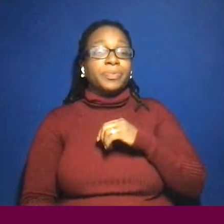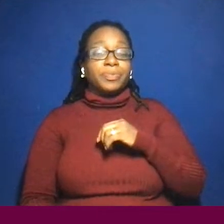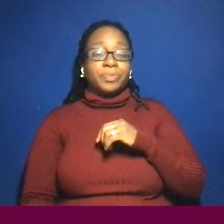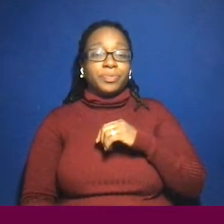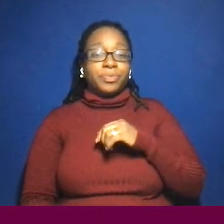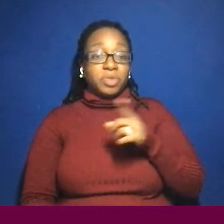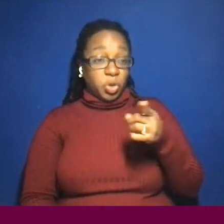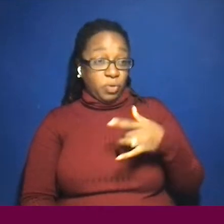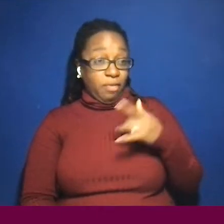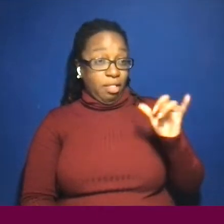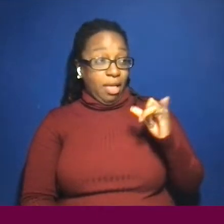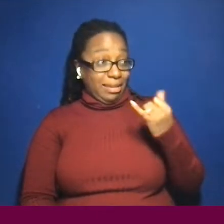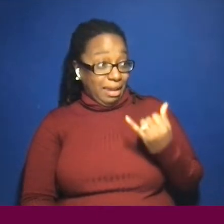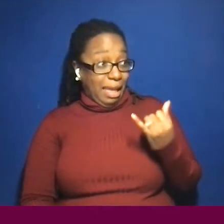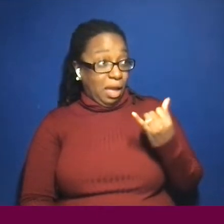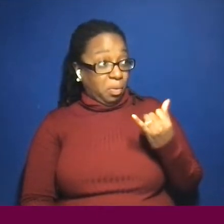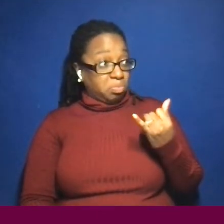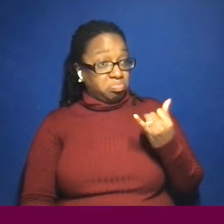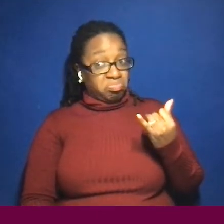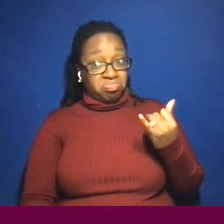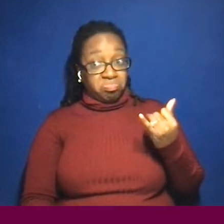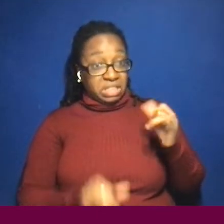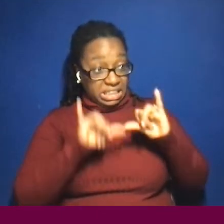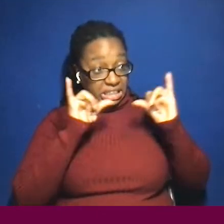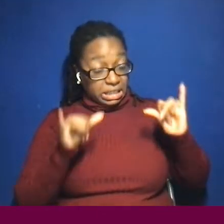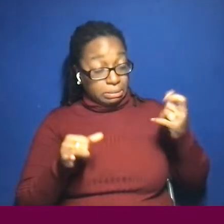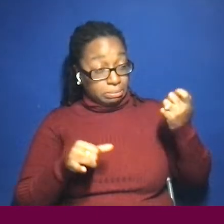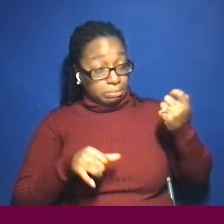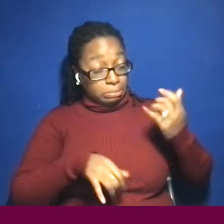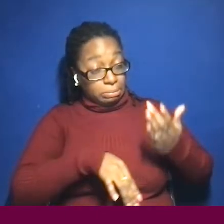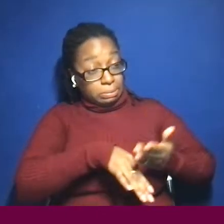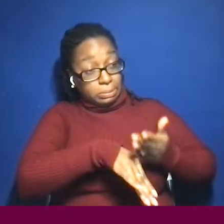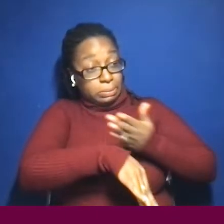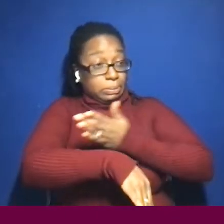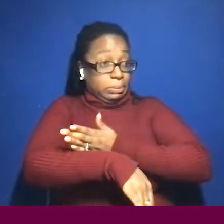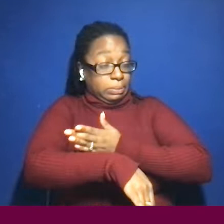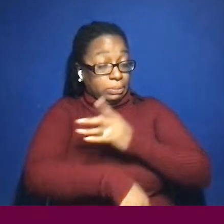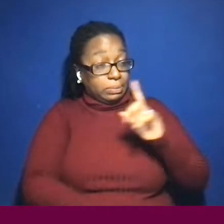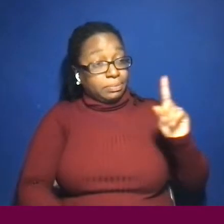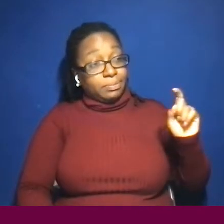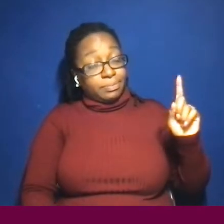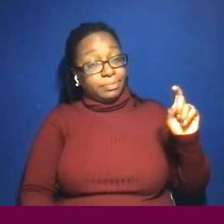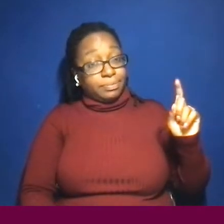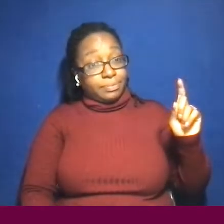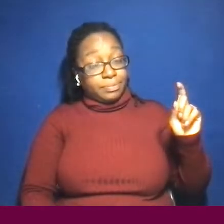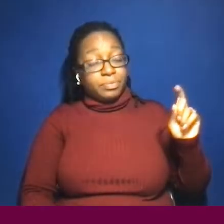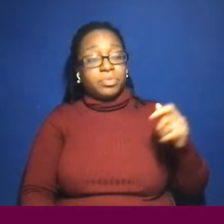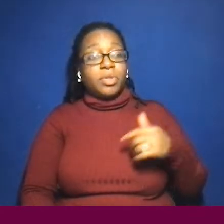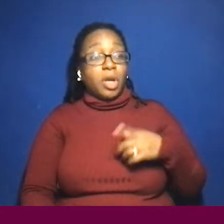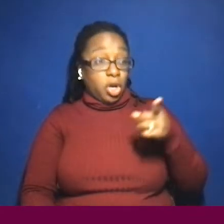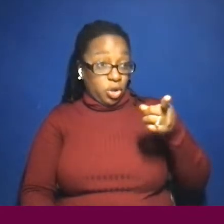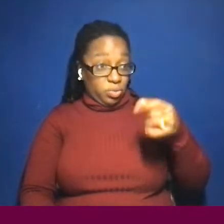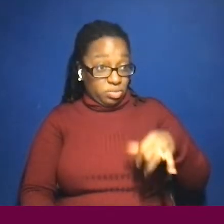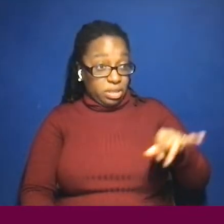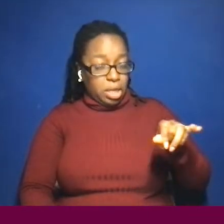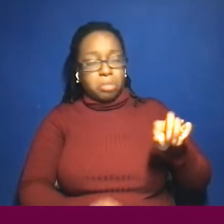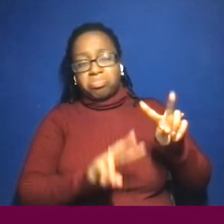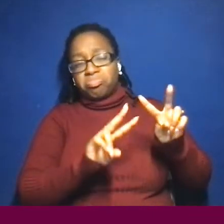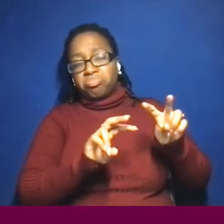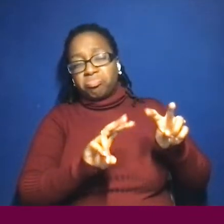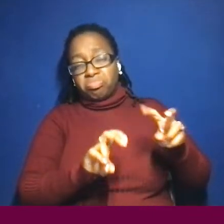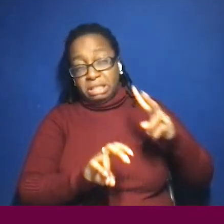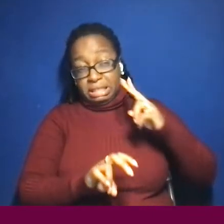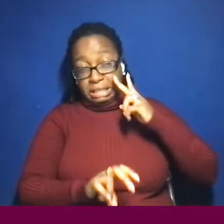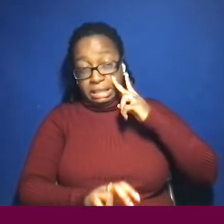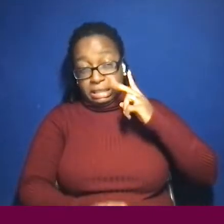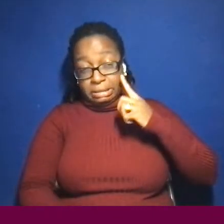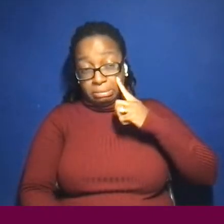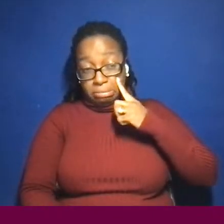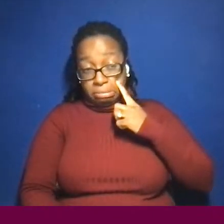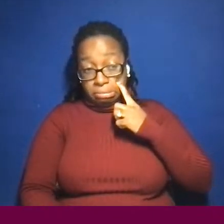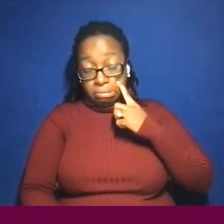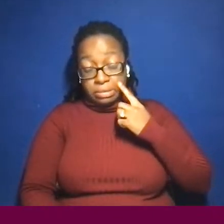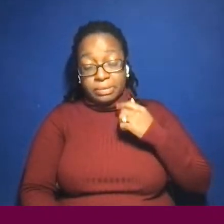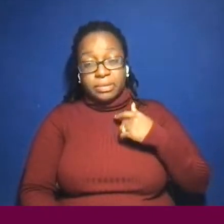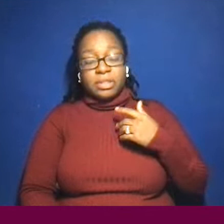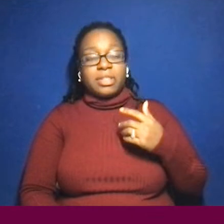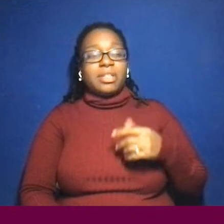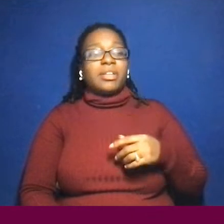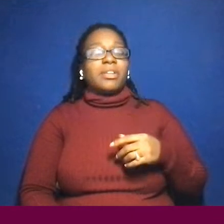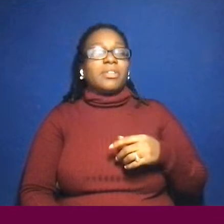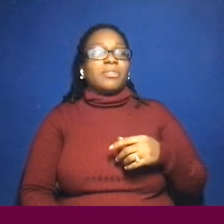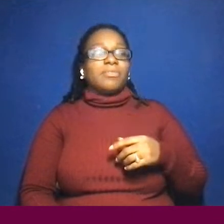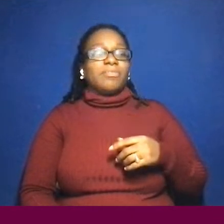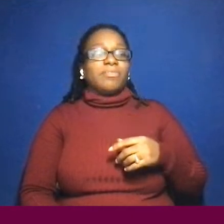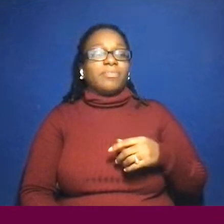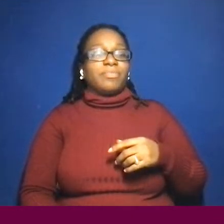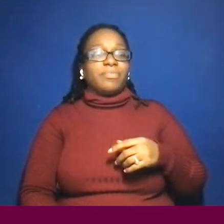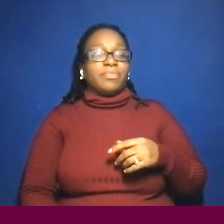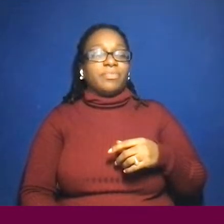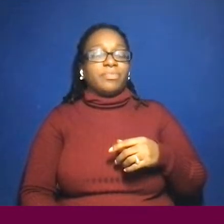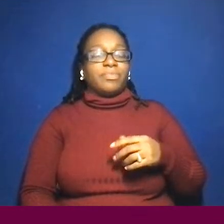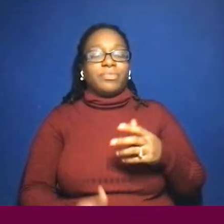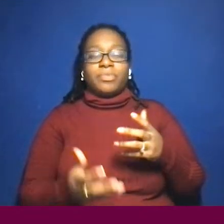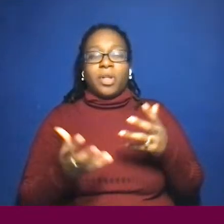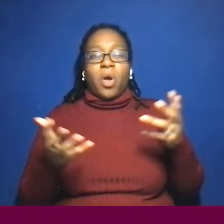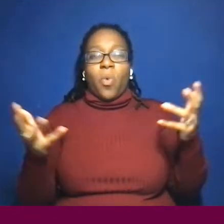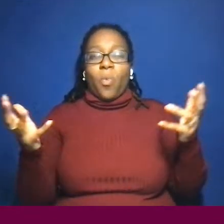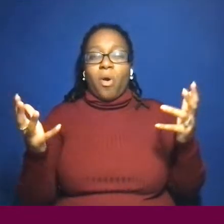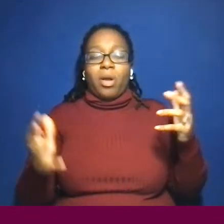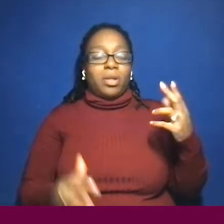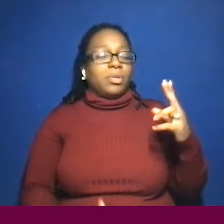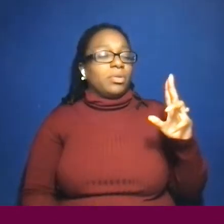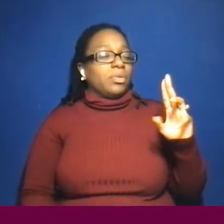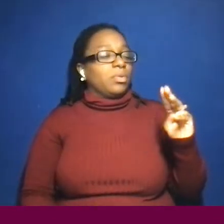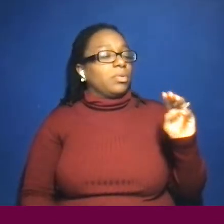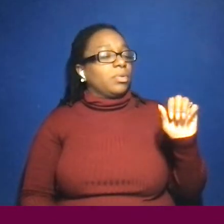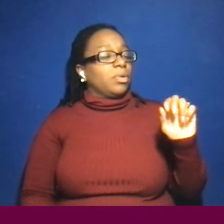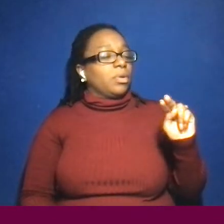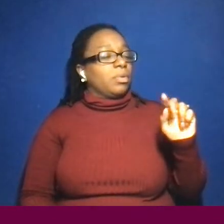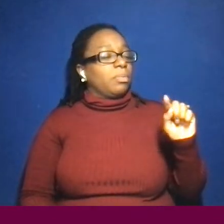have changed? How much are you watching? How much is humanitarian action still front and center for